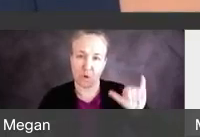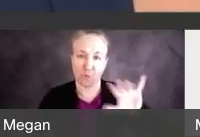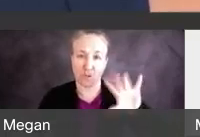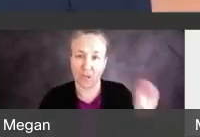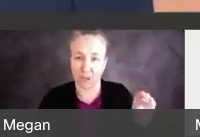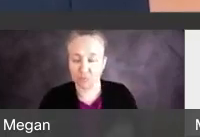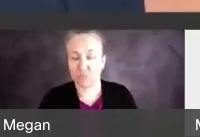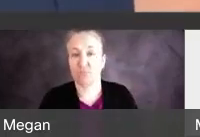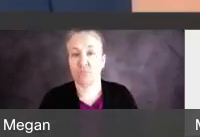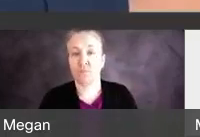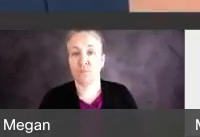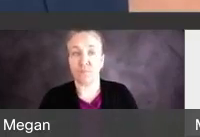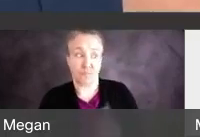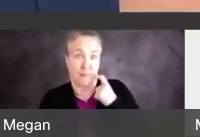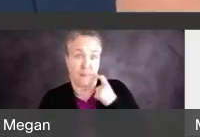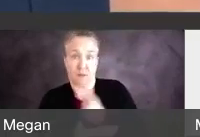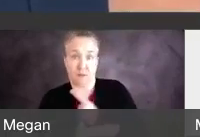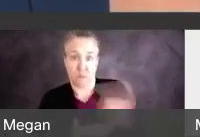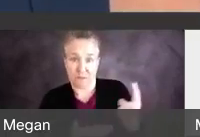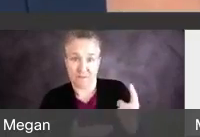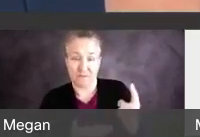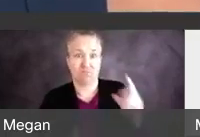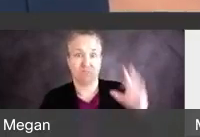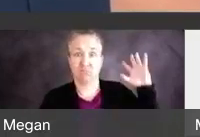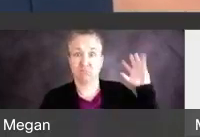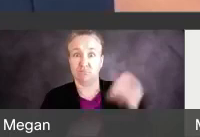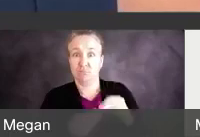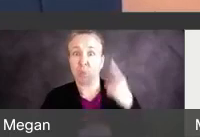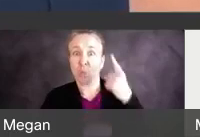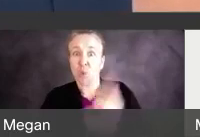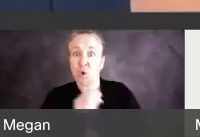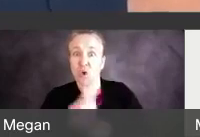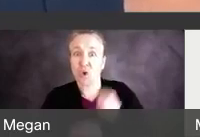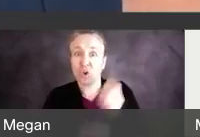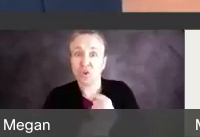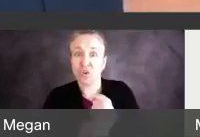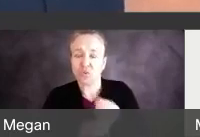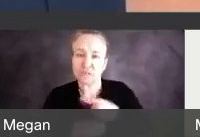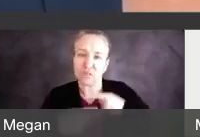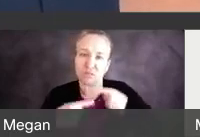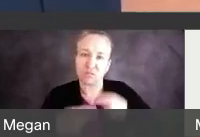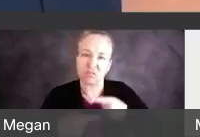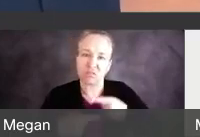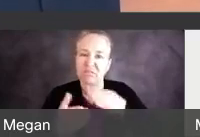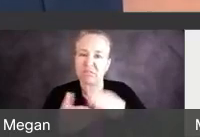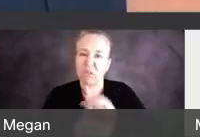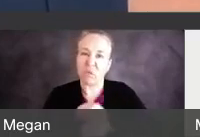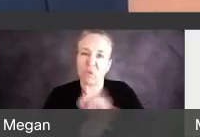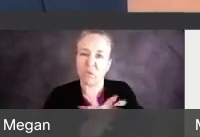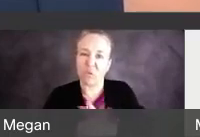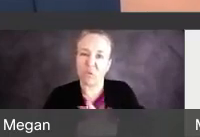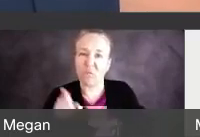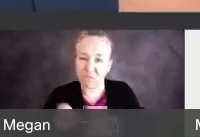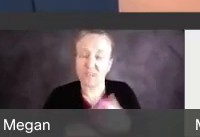week marks one year of Montgomery County battling the COVID-19 pandemic. I would like to start today's